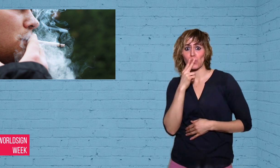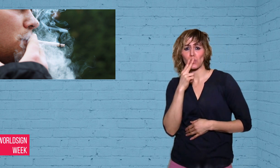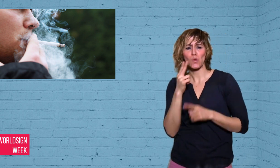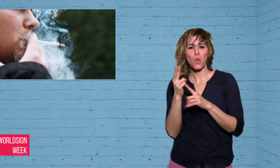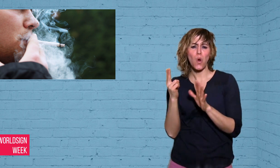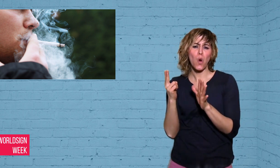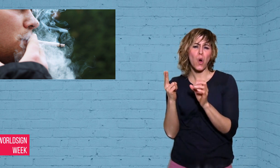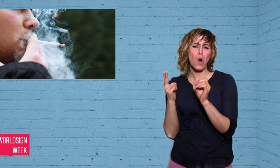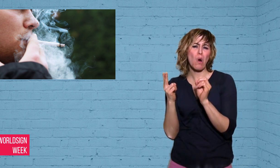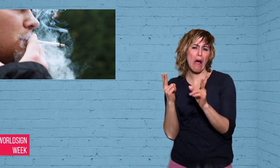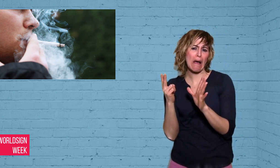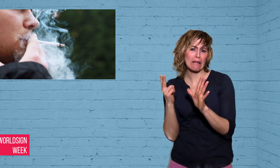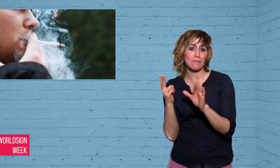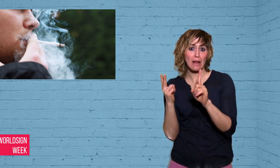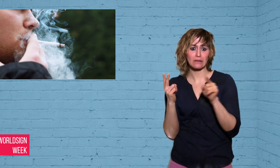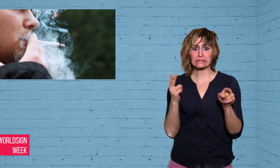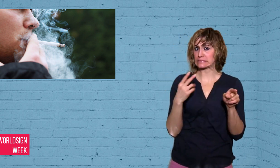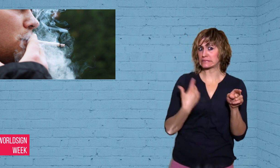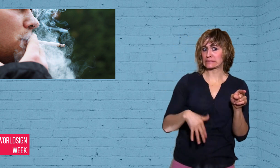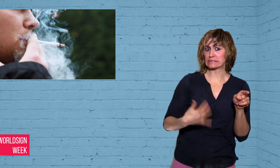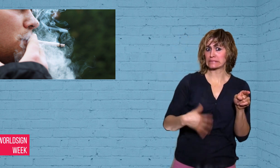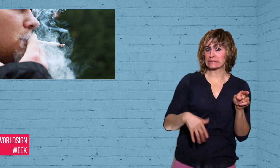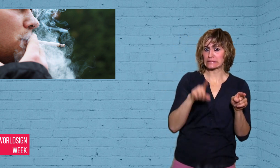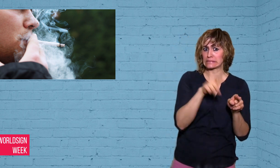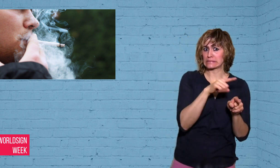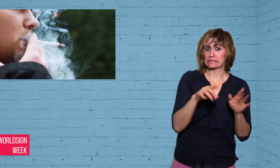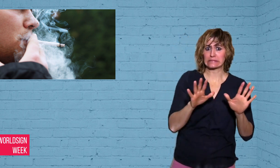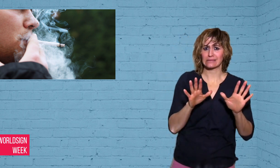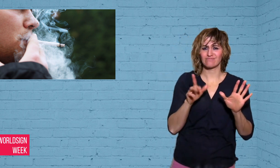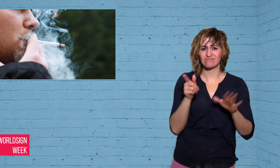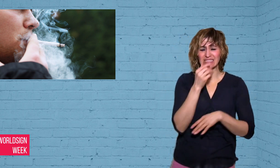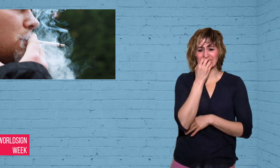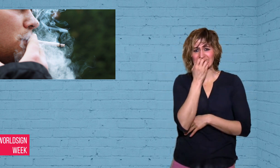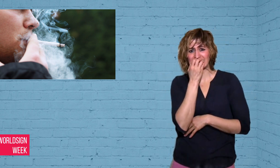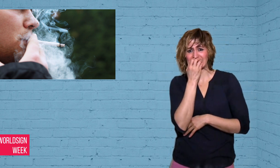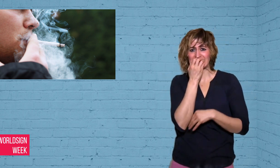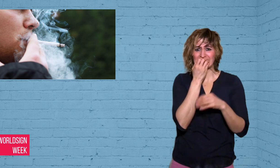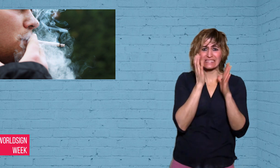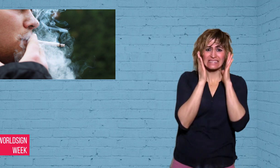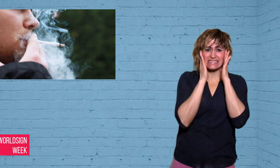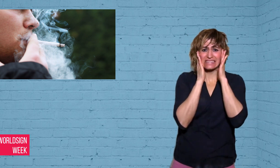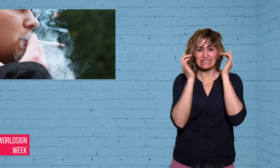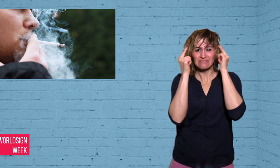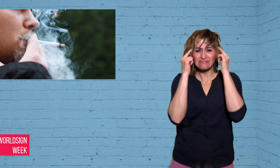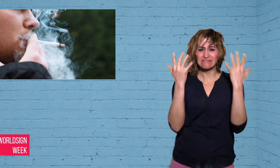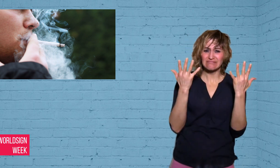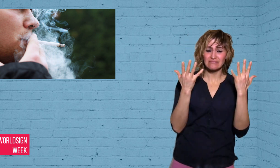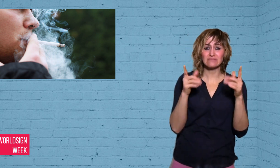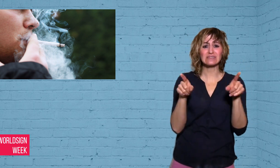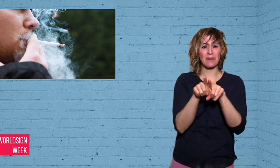There were also doubts on how any ban on